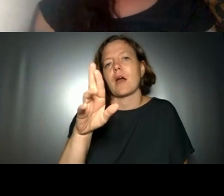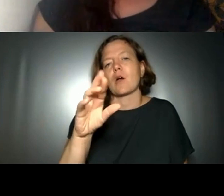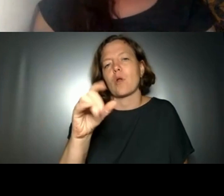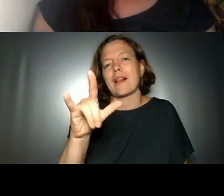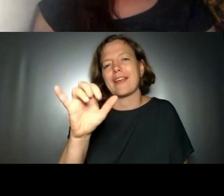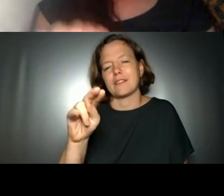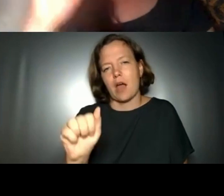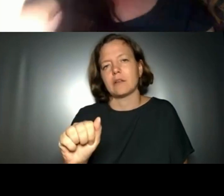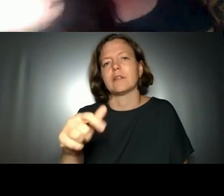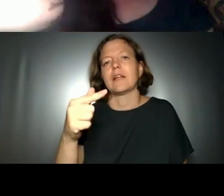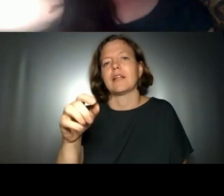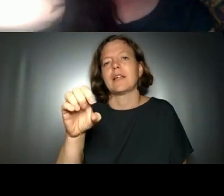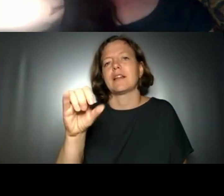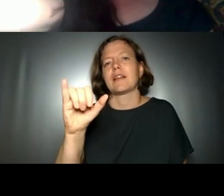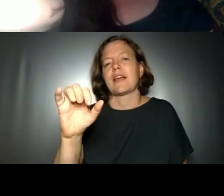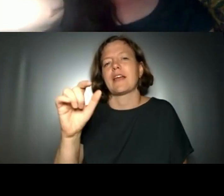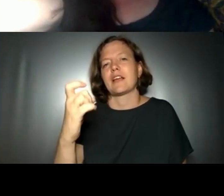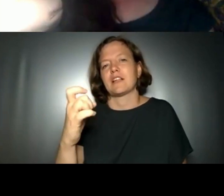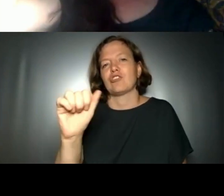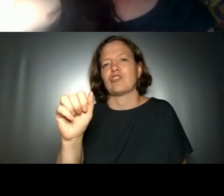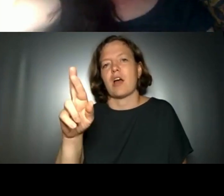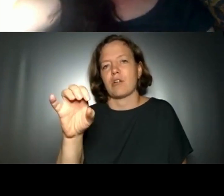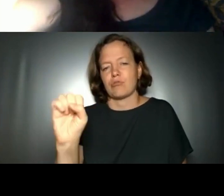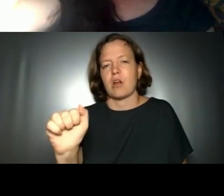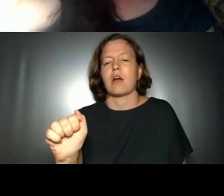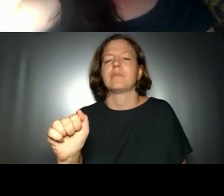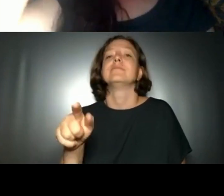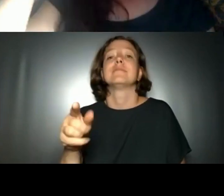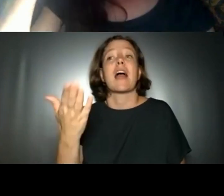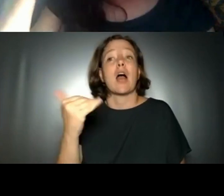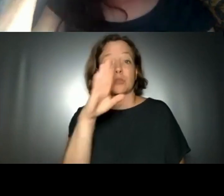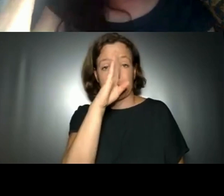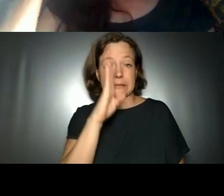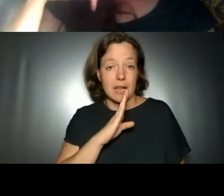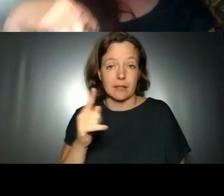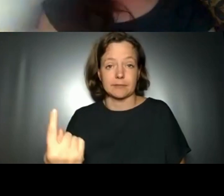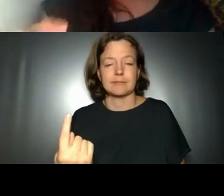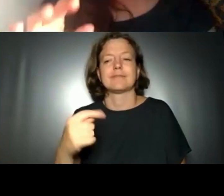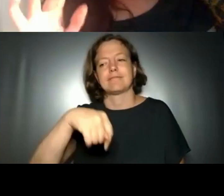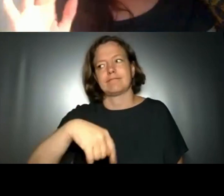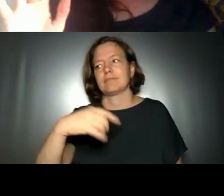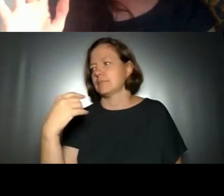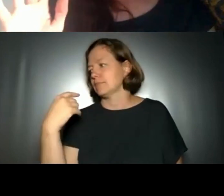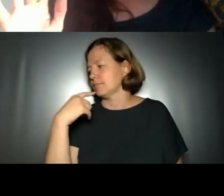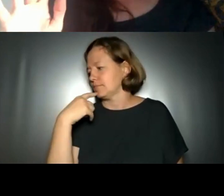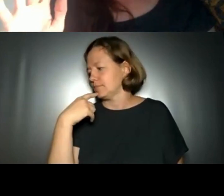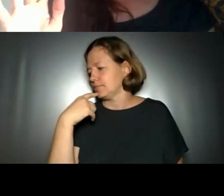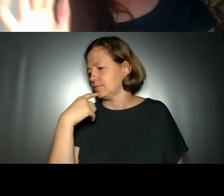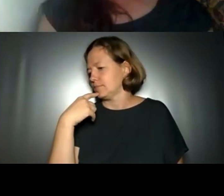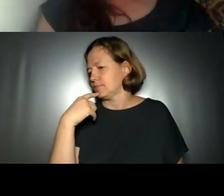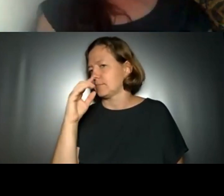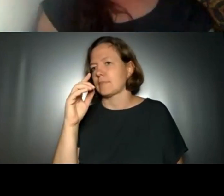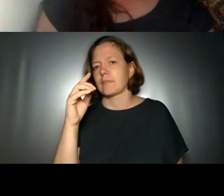wonderful friend and colleague based in Brazil, who spoke for the conference on Friday. Thursday? Friday?